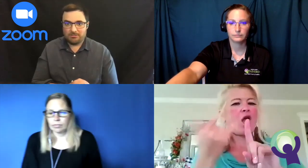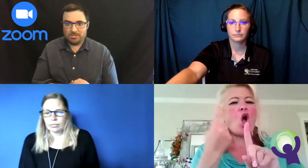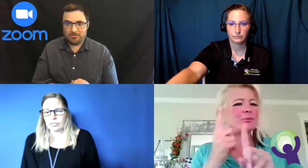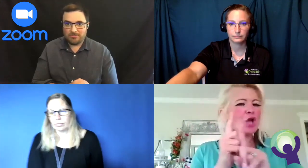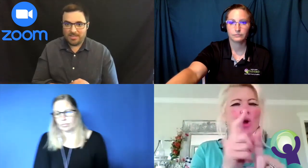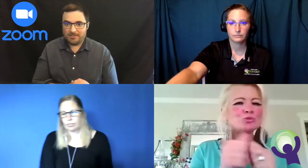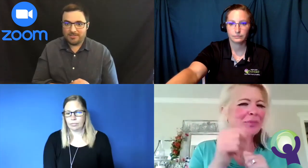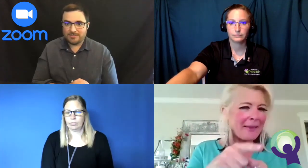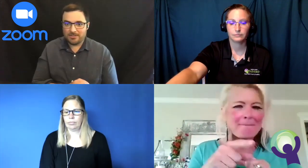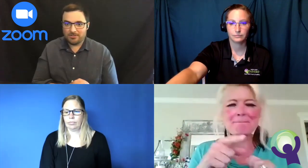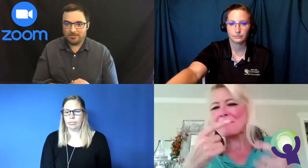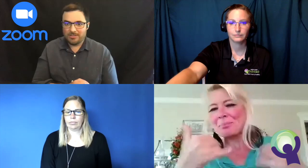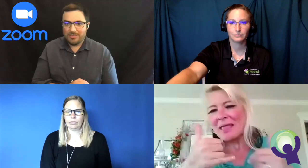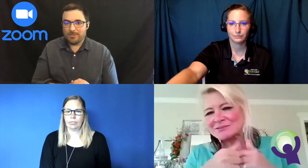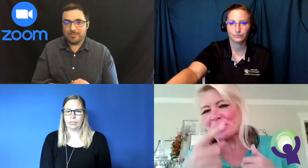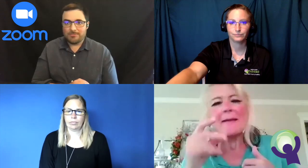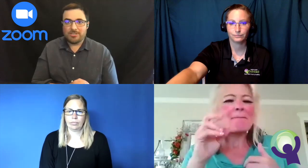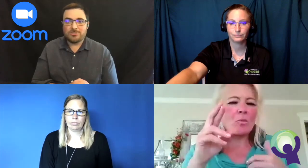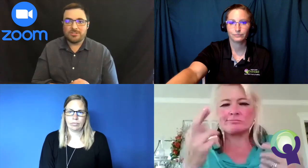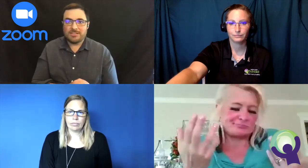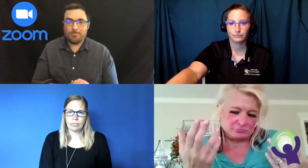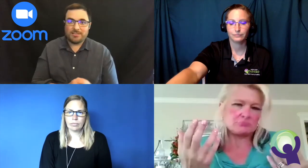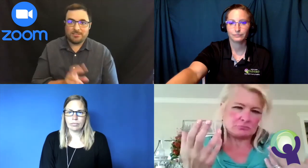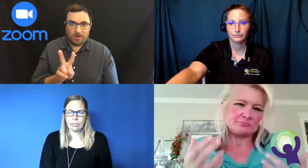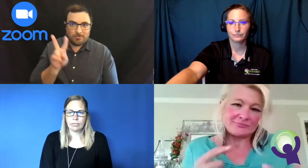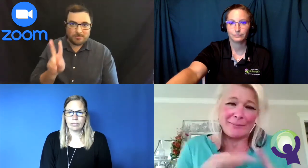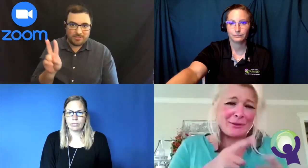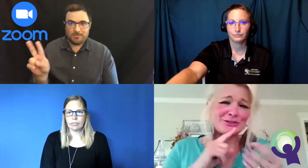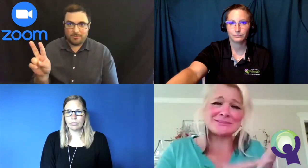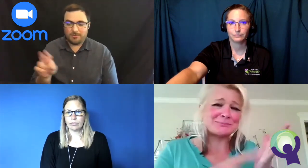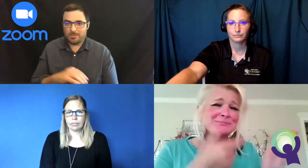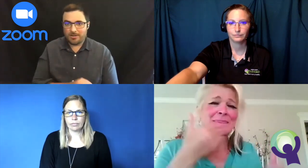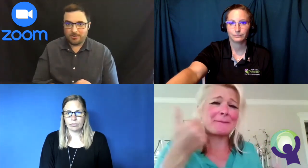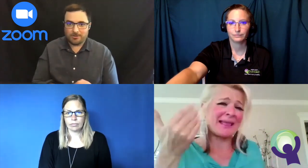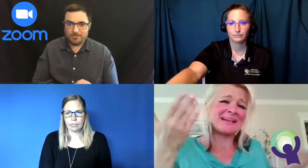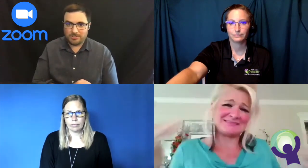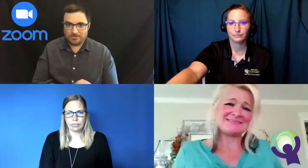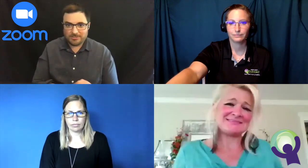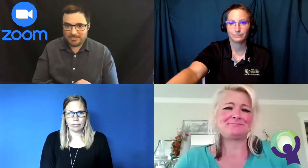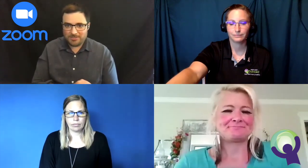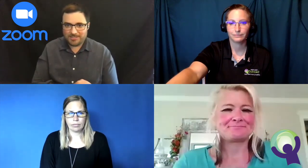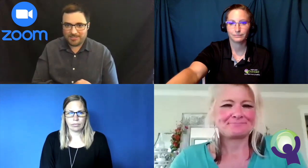working through that and so maybe making sure that that buddies you're always with, you know Johnny or Joe or something like